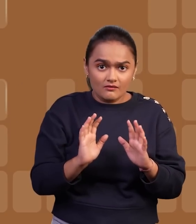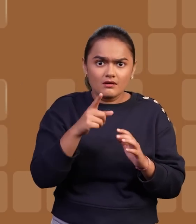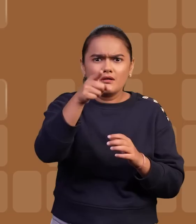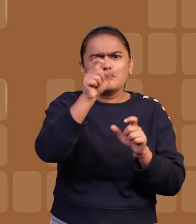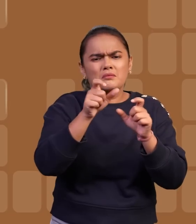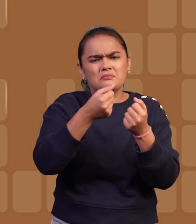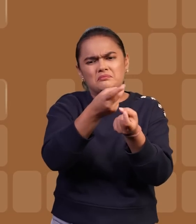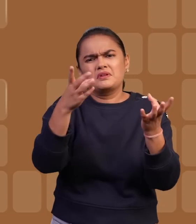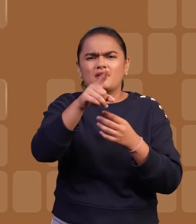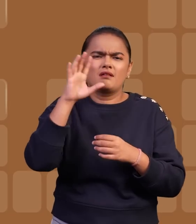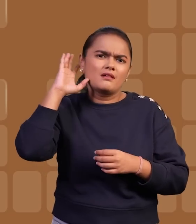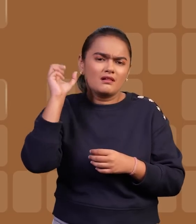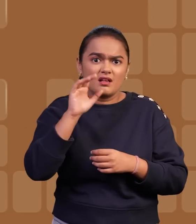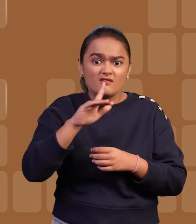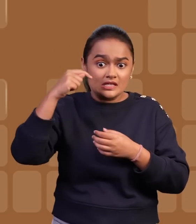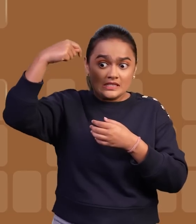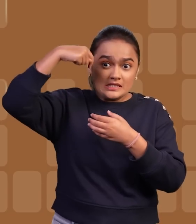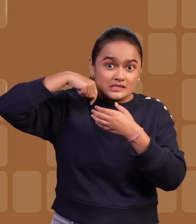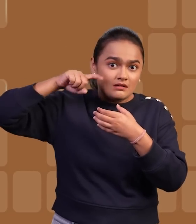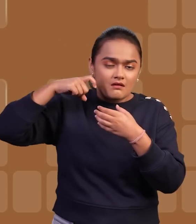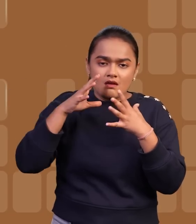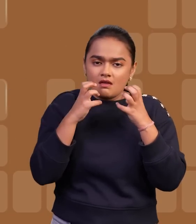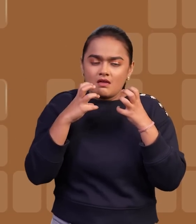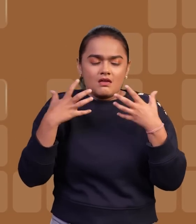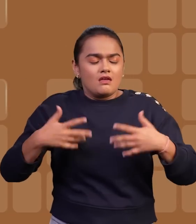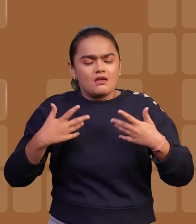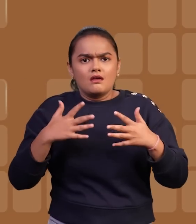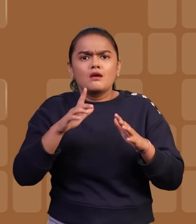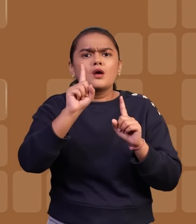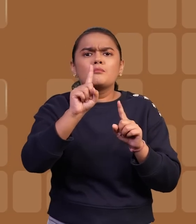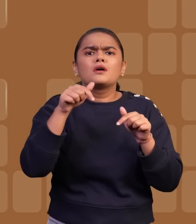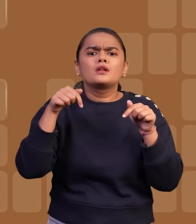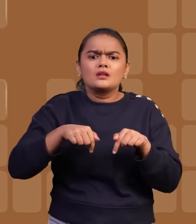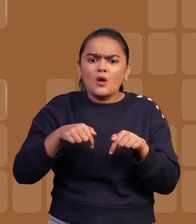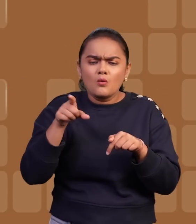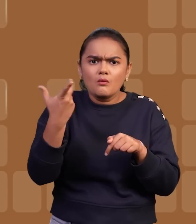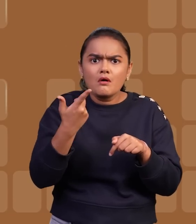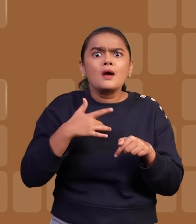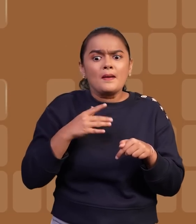Many of you may have heard that root canal treatment is painful. But in reality, it relieves the pain.